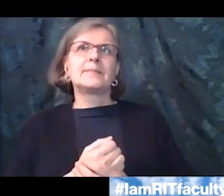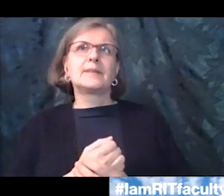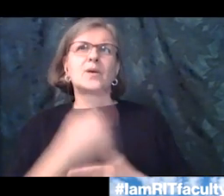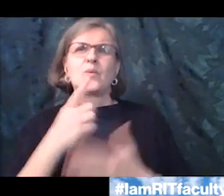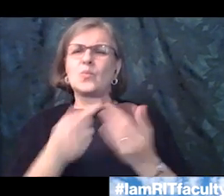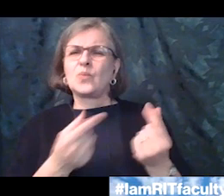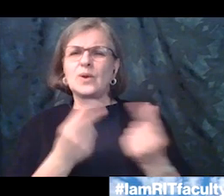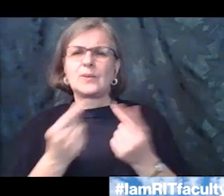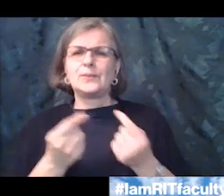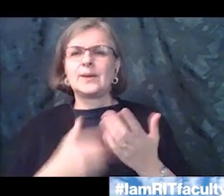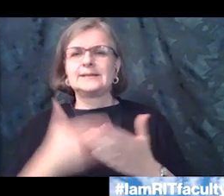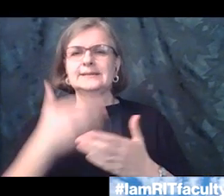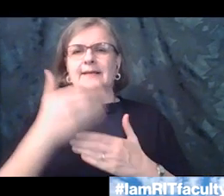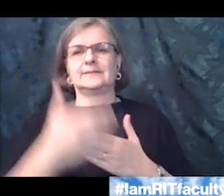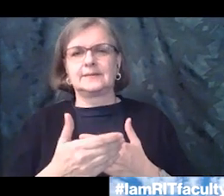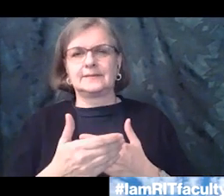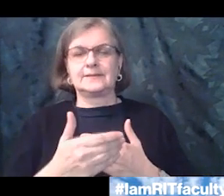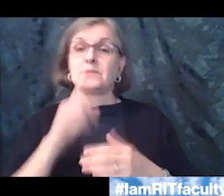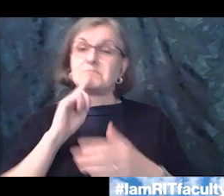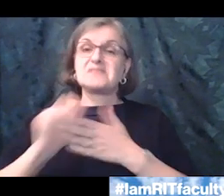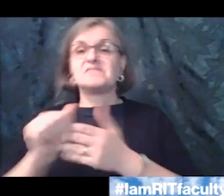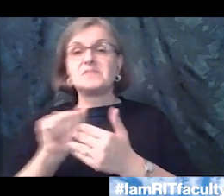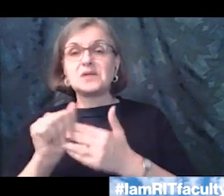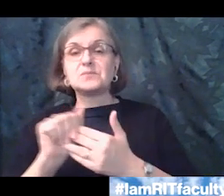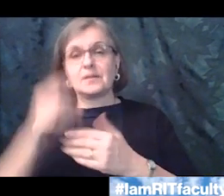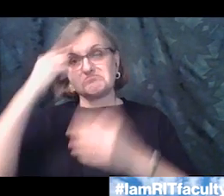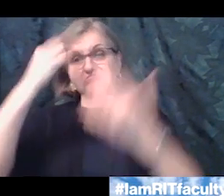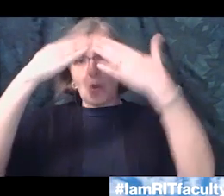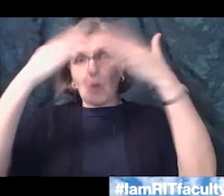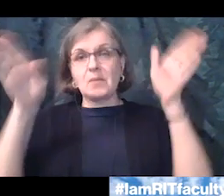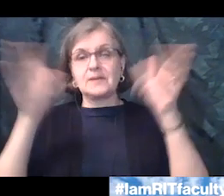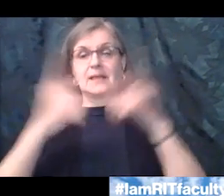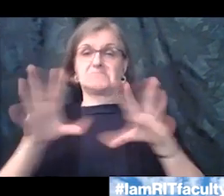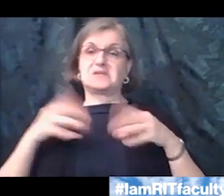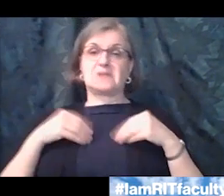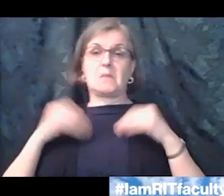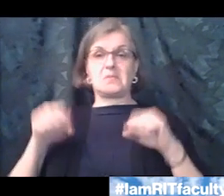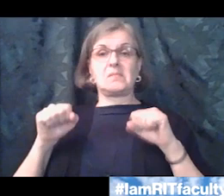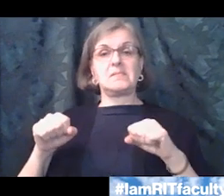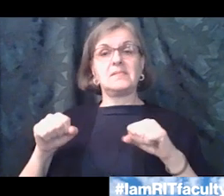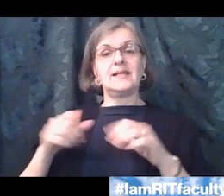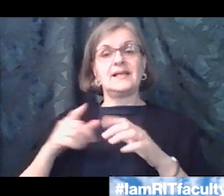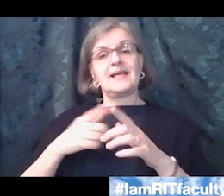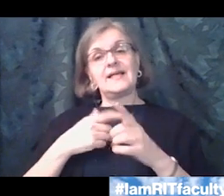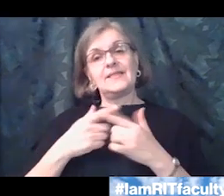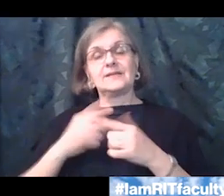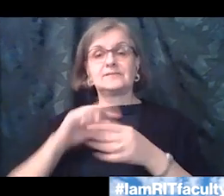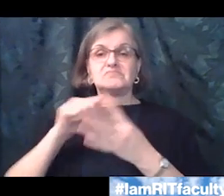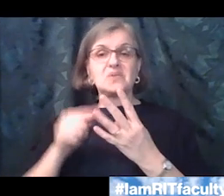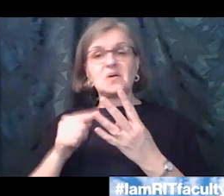And of course being flexible, being open, and being receptive are all good traits to consider.